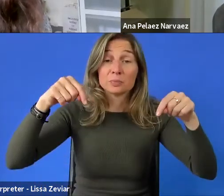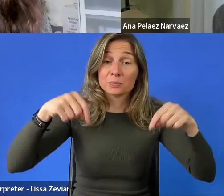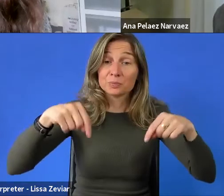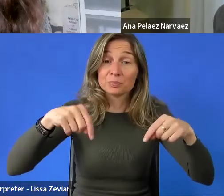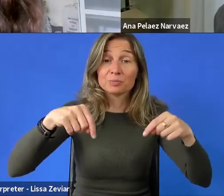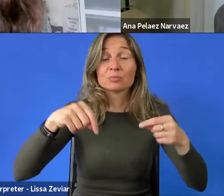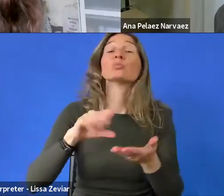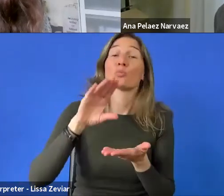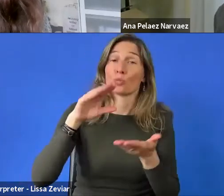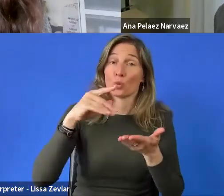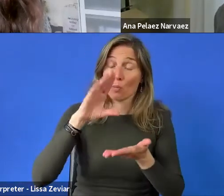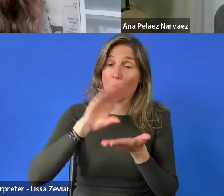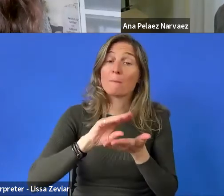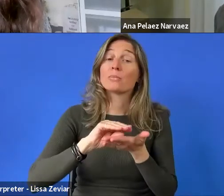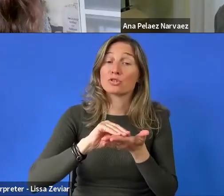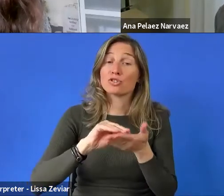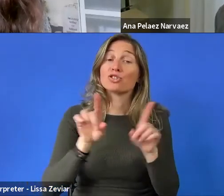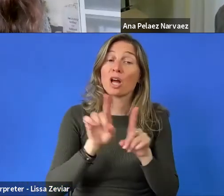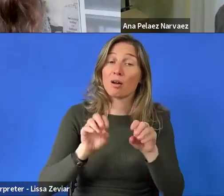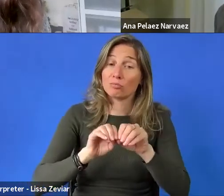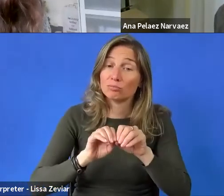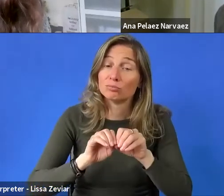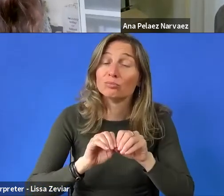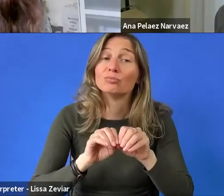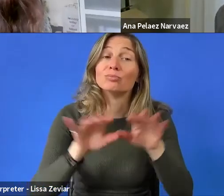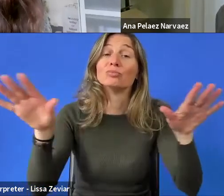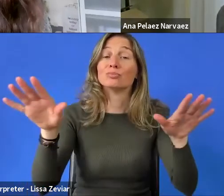and we will send all the presentations to the participants.